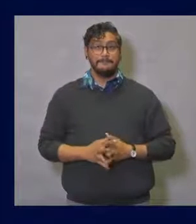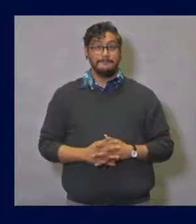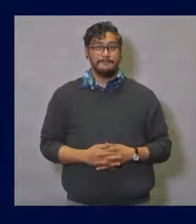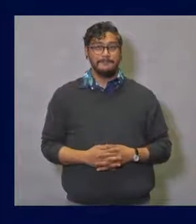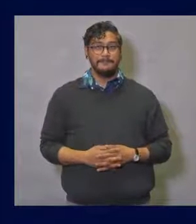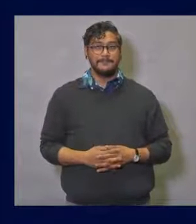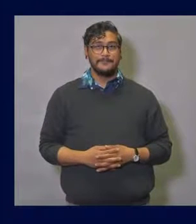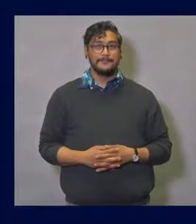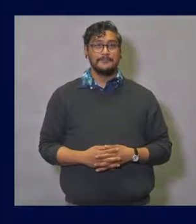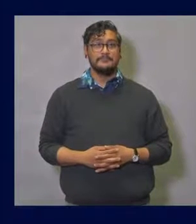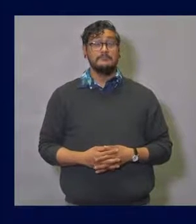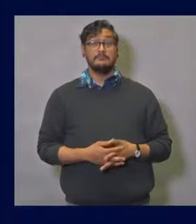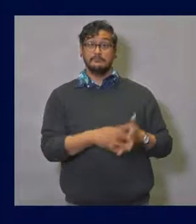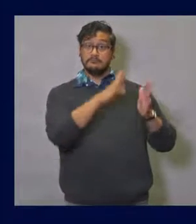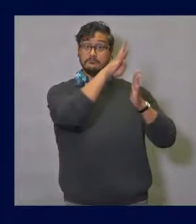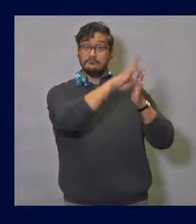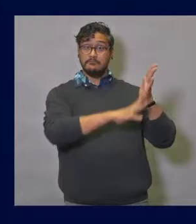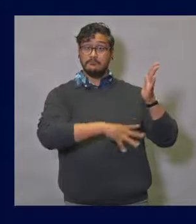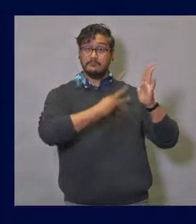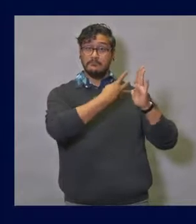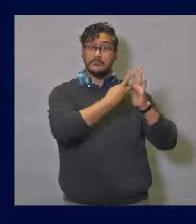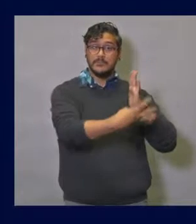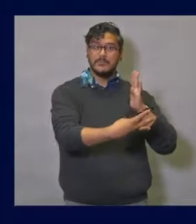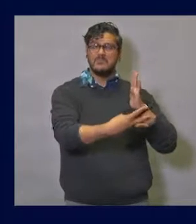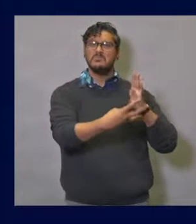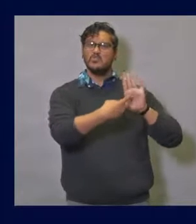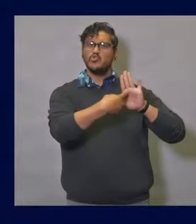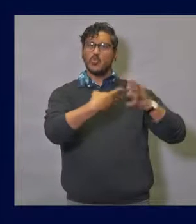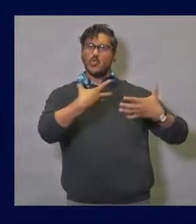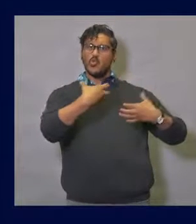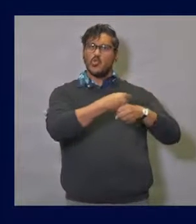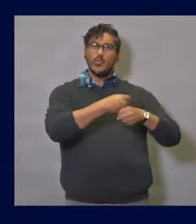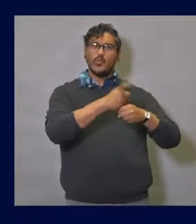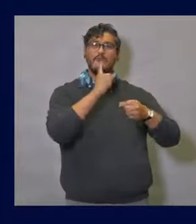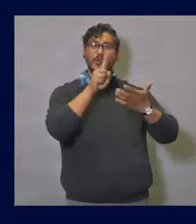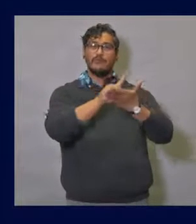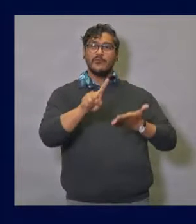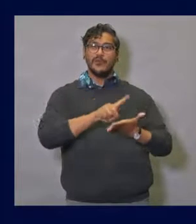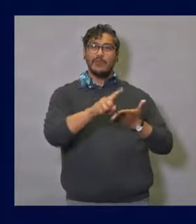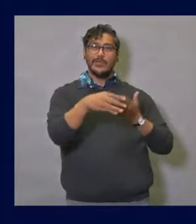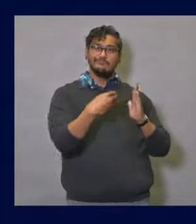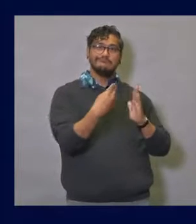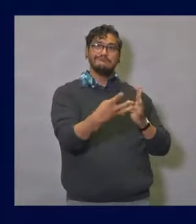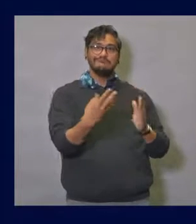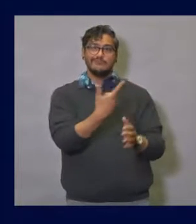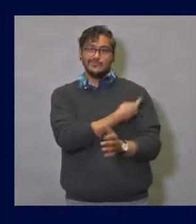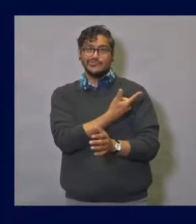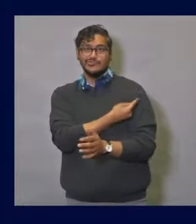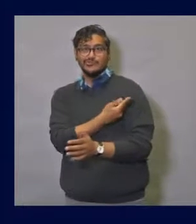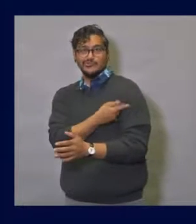I WIWILLAKAKE E E NEXT SLIDE. THIS TABLE DOES SHOW THE SUMMARY OF OUR WEEKLY DISTRIBUTION OF